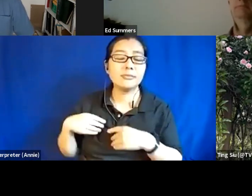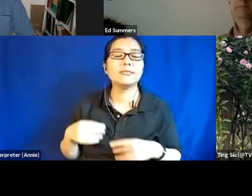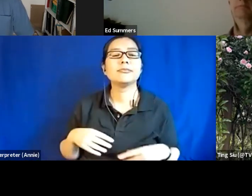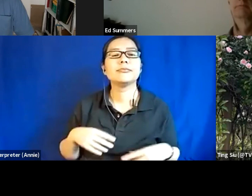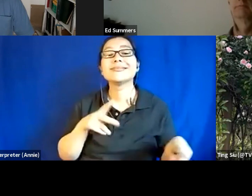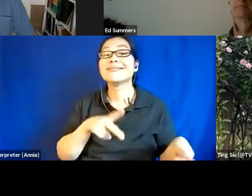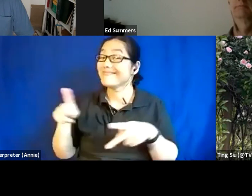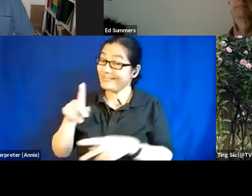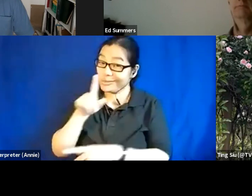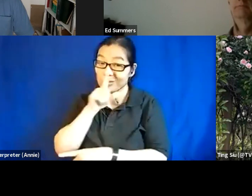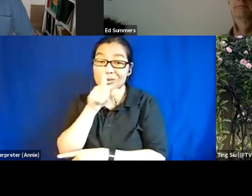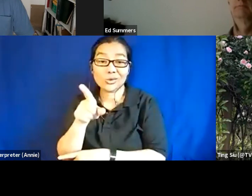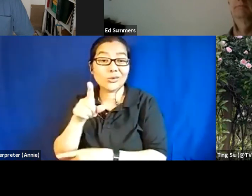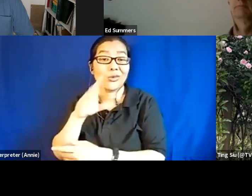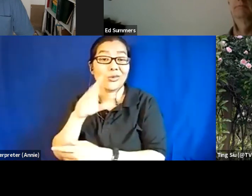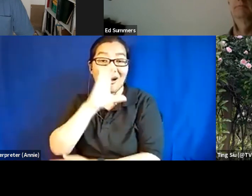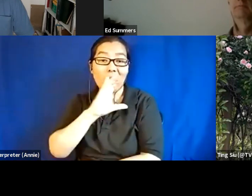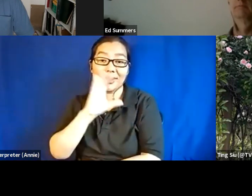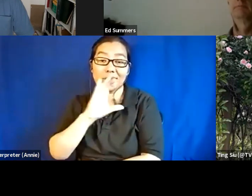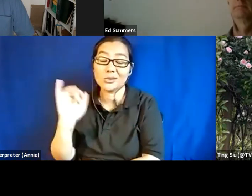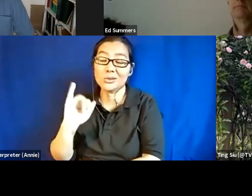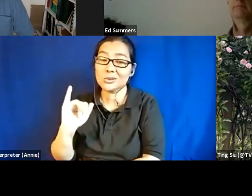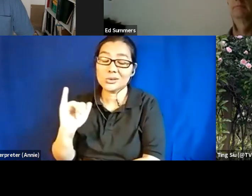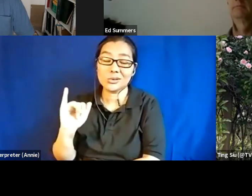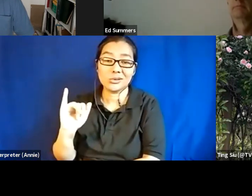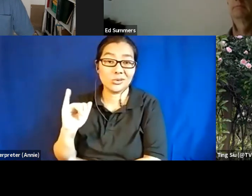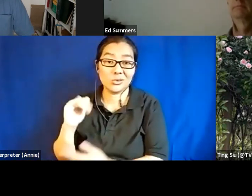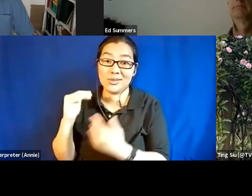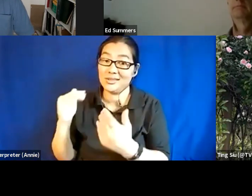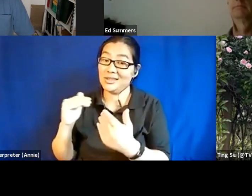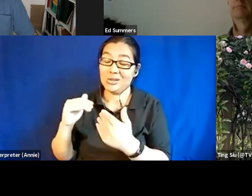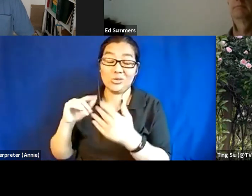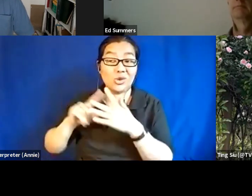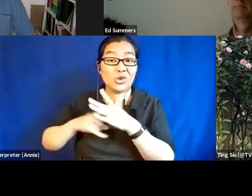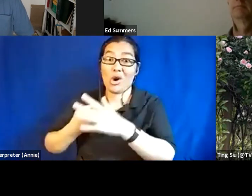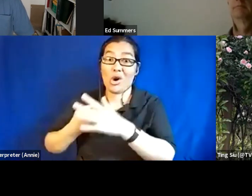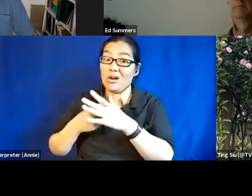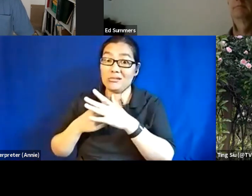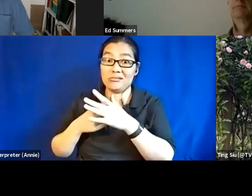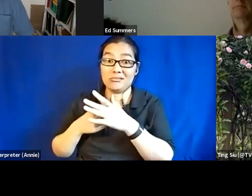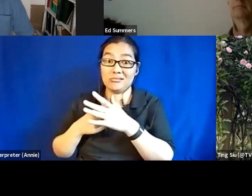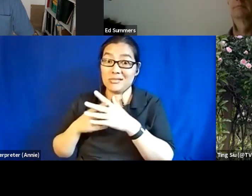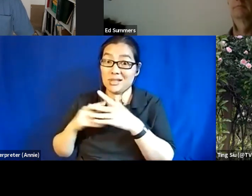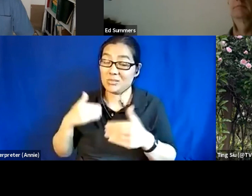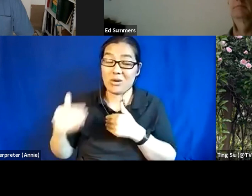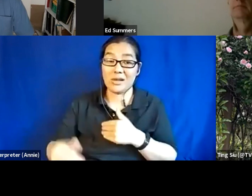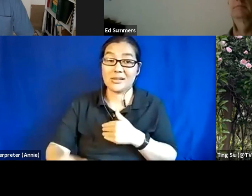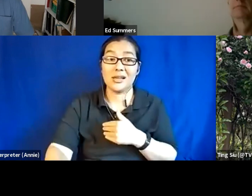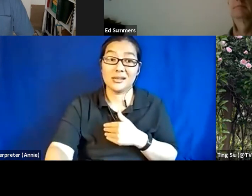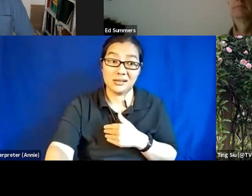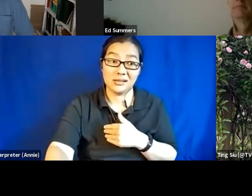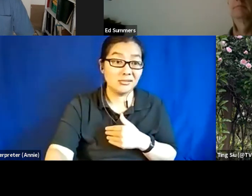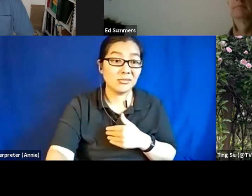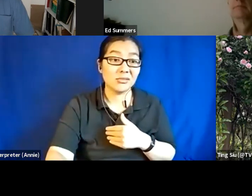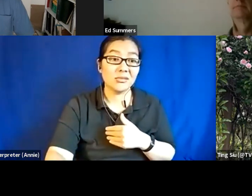We need to jump start this process or and the longer we wait, the more